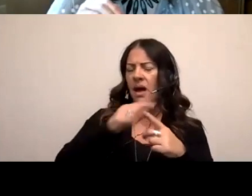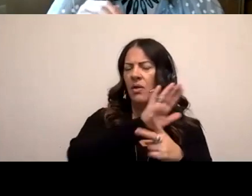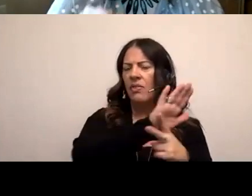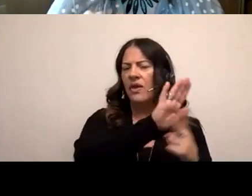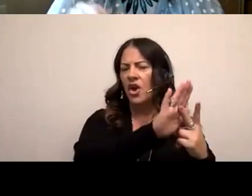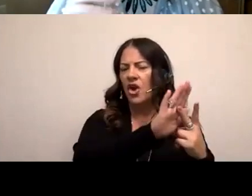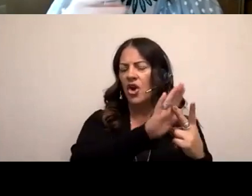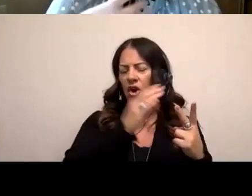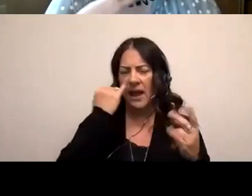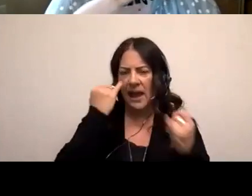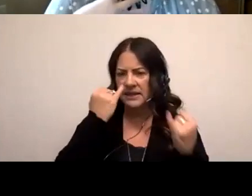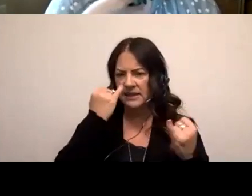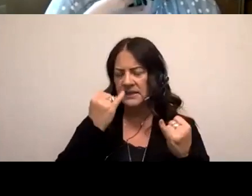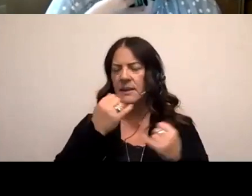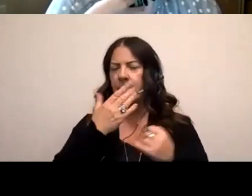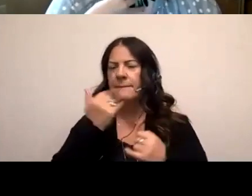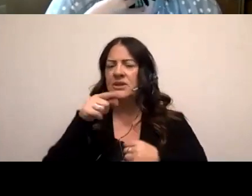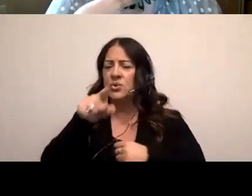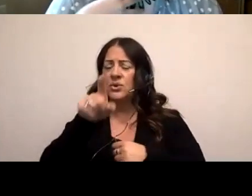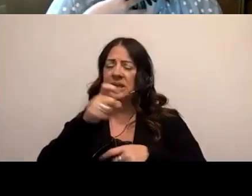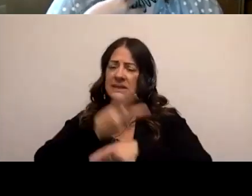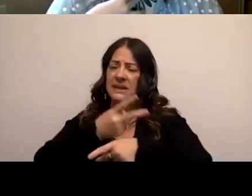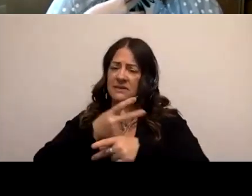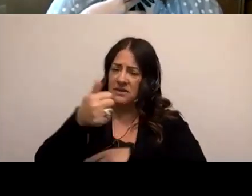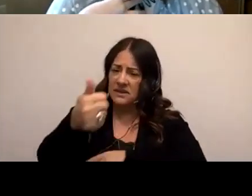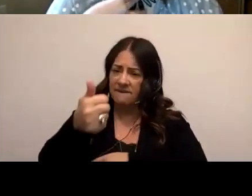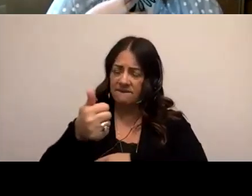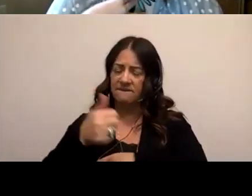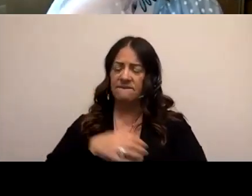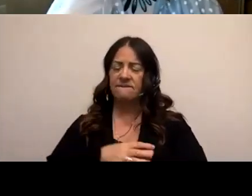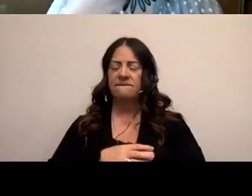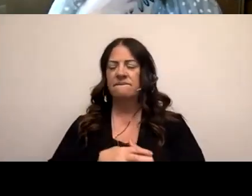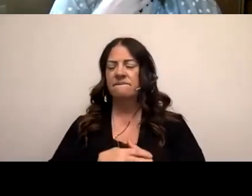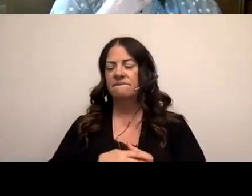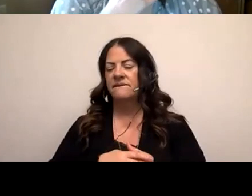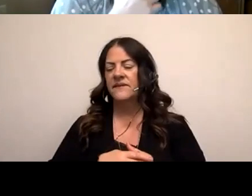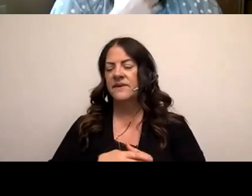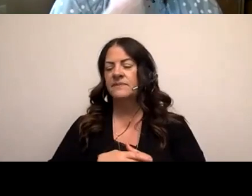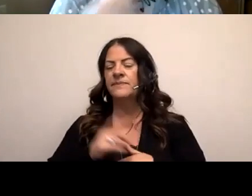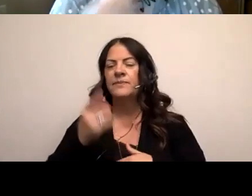WE TAKE CARE OF YOURSELF. LIKE WHEN YOU'RE ON AN AIRPLANE